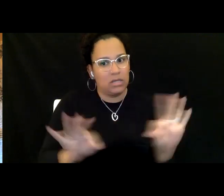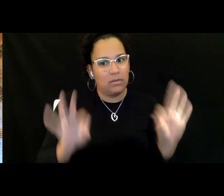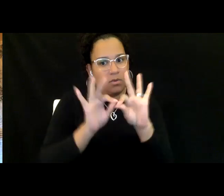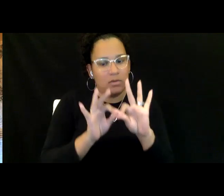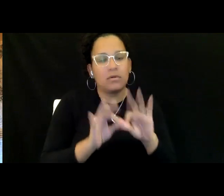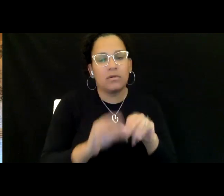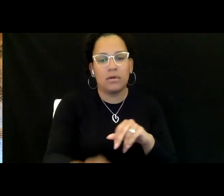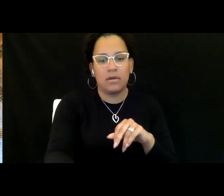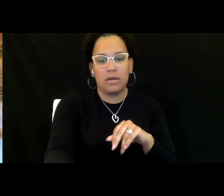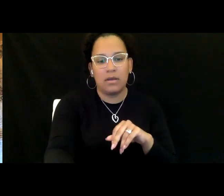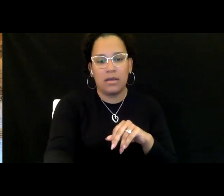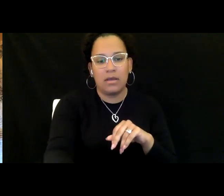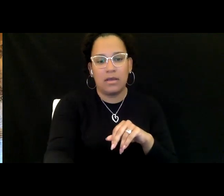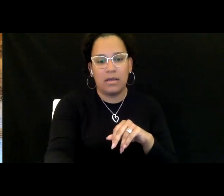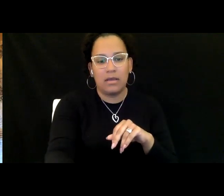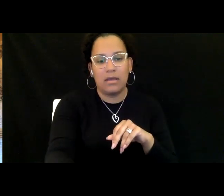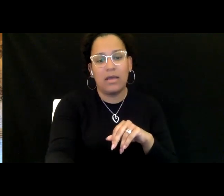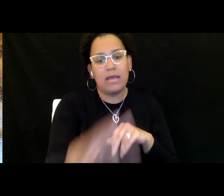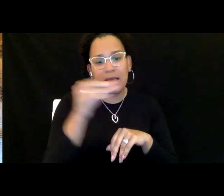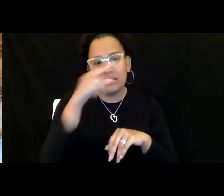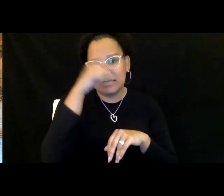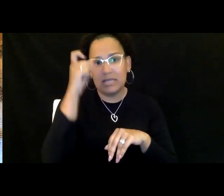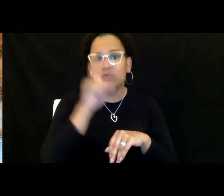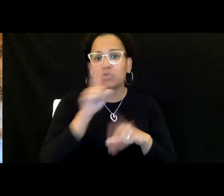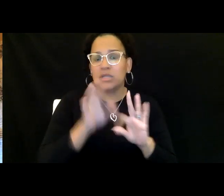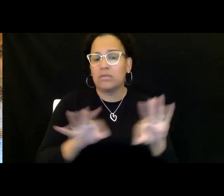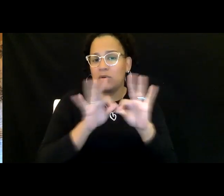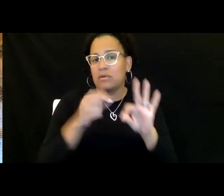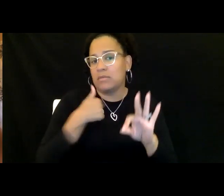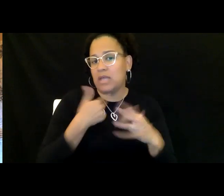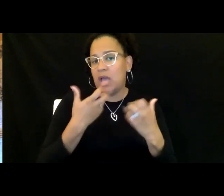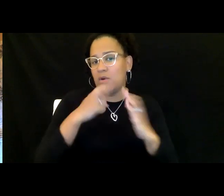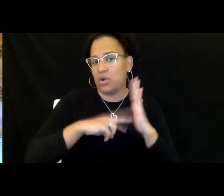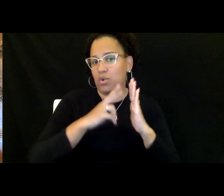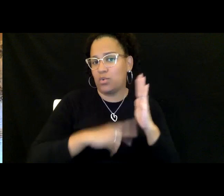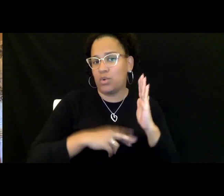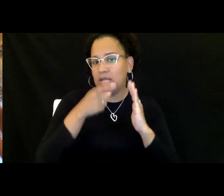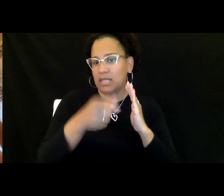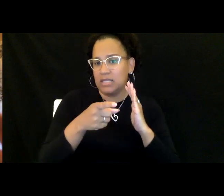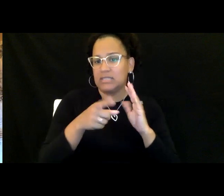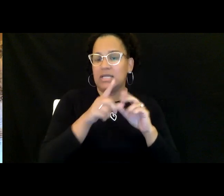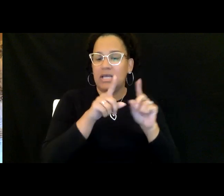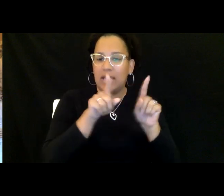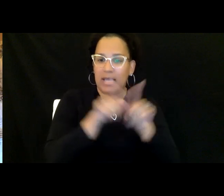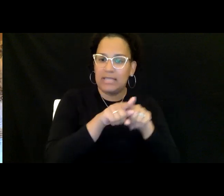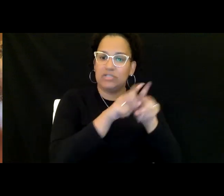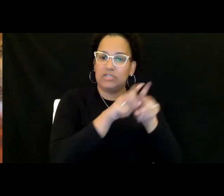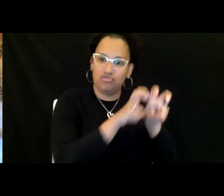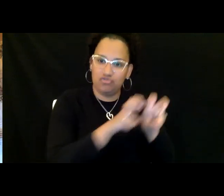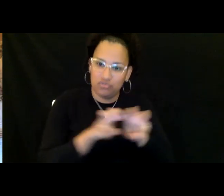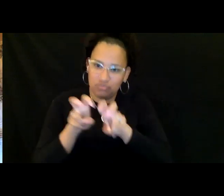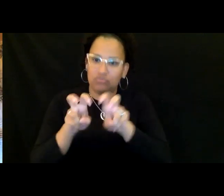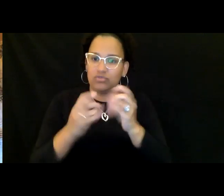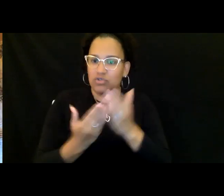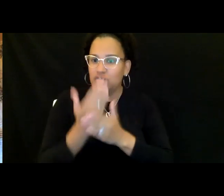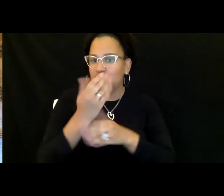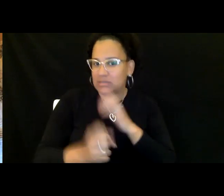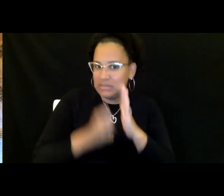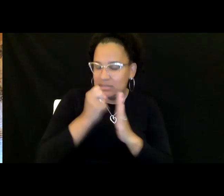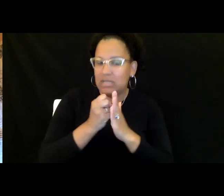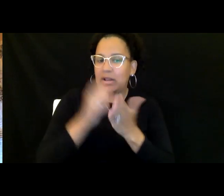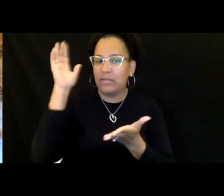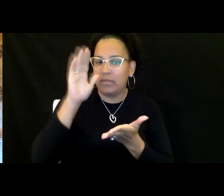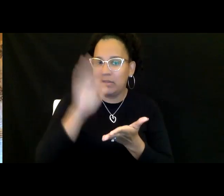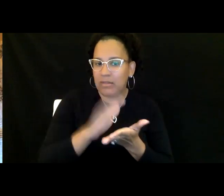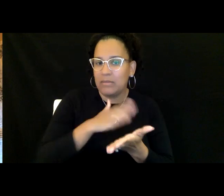Liv Mammone: And summer is really, really important to me and I wanted to read this calm, as the change over and the alleviation of my symptoms is kind of happening in real time.